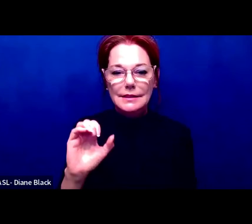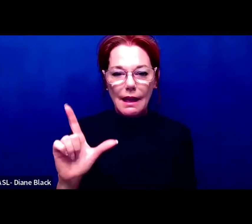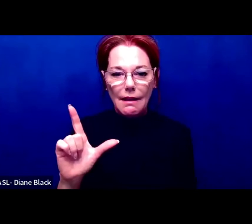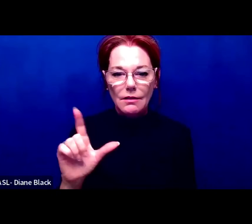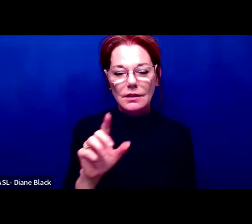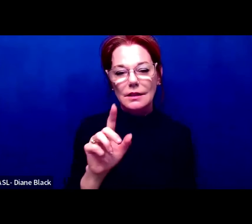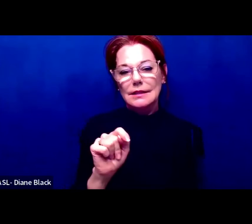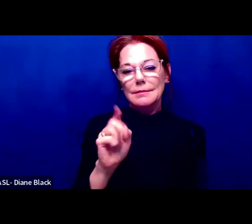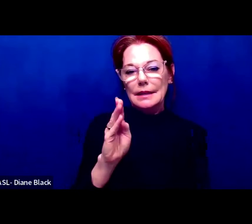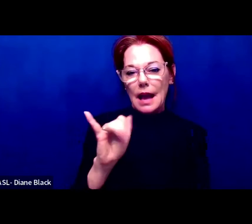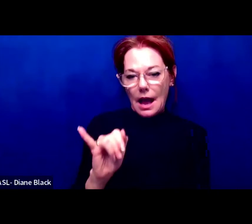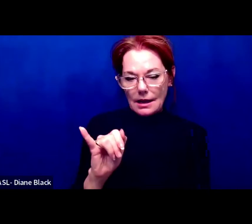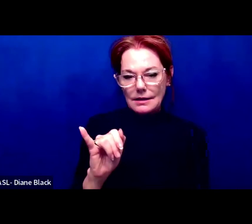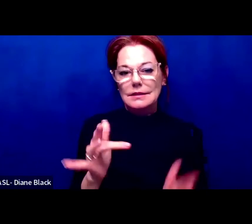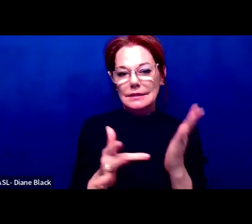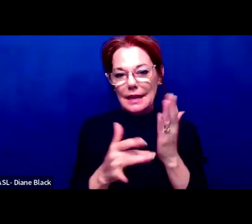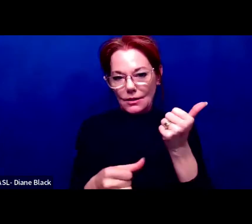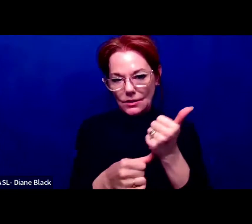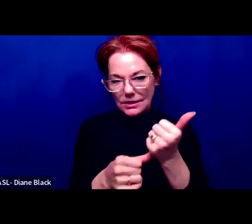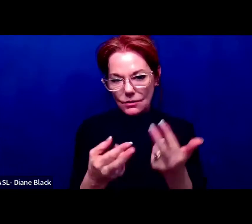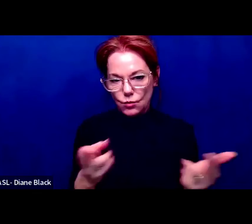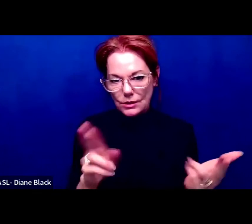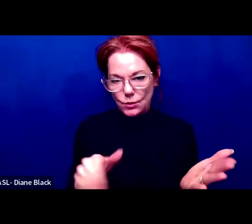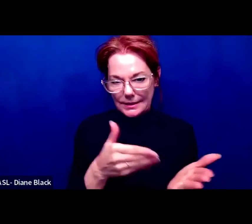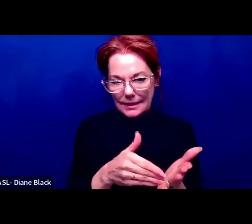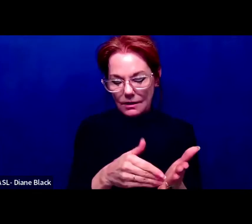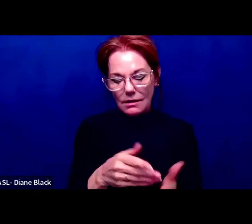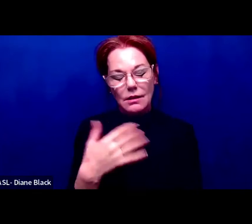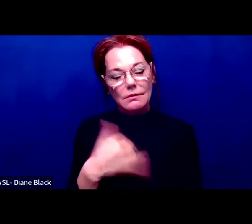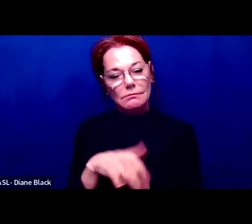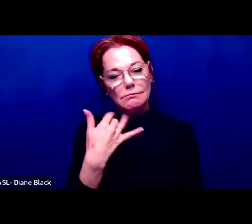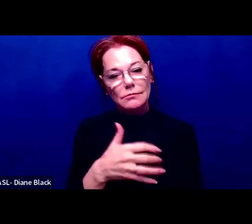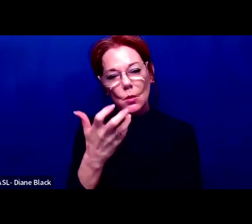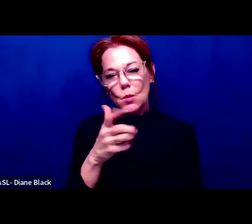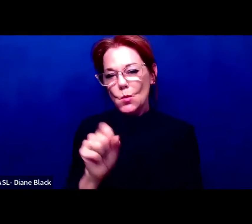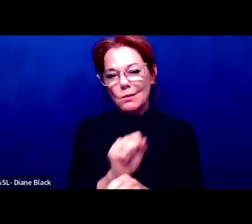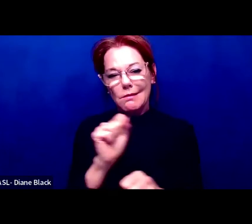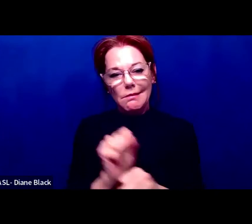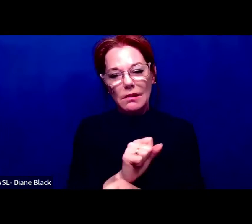Assistance and Resource Center. You're working so hard to help the 31 state partnership